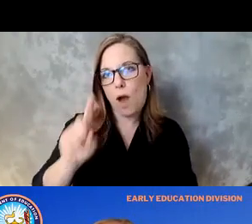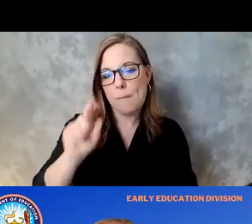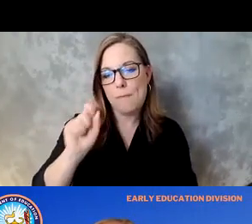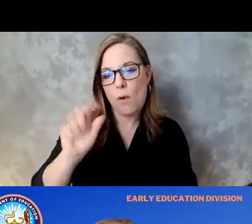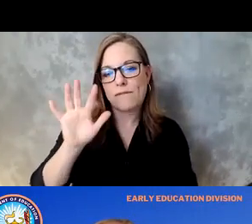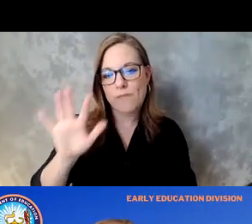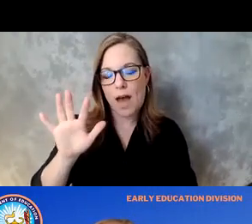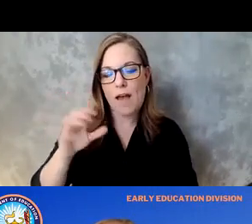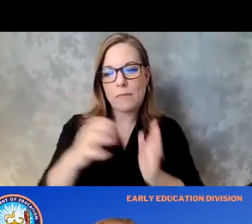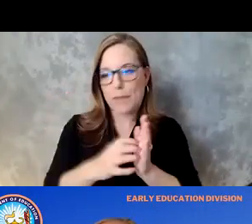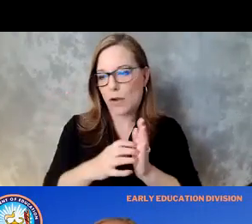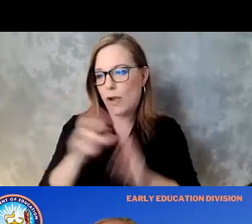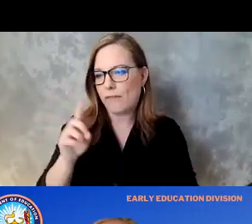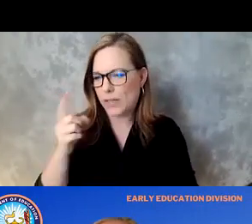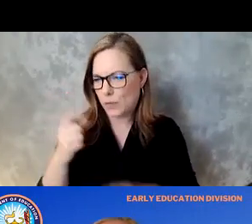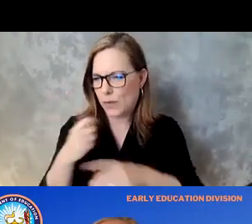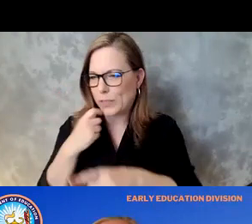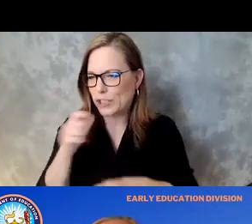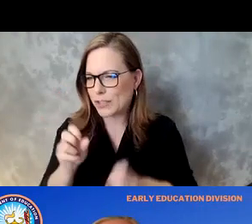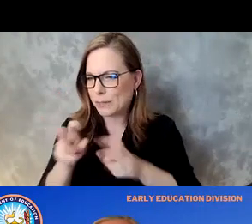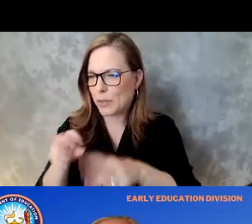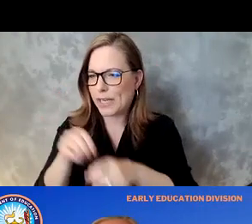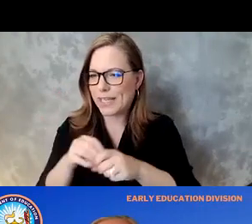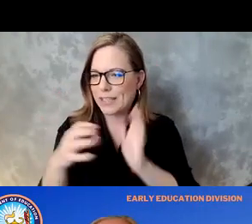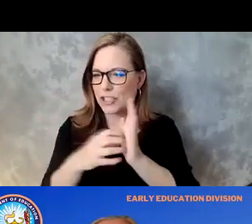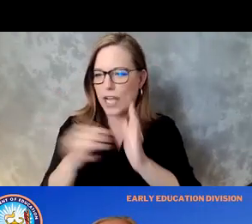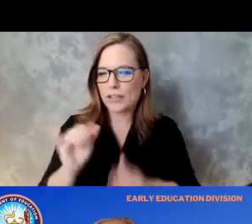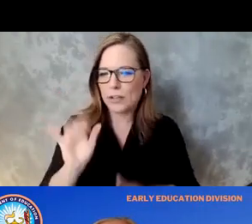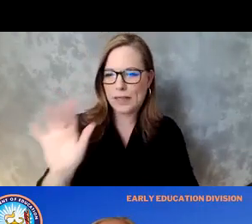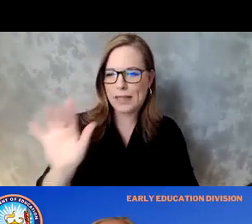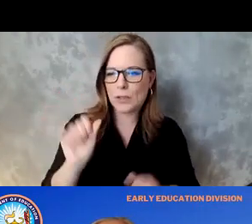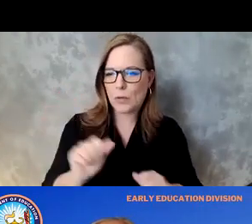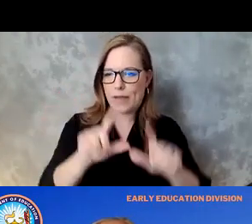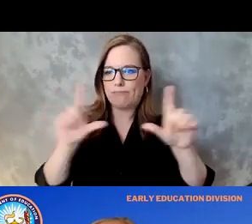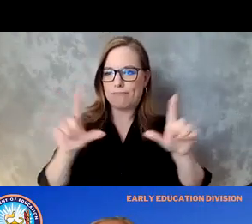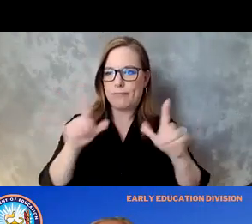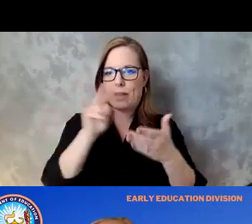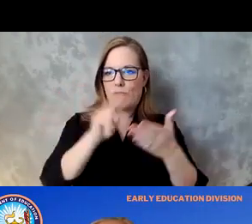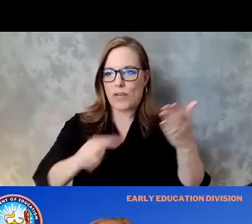just put that in the in the chat so you can see it. So while only LEAs that submitted